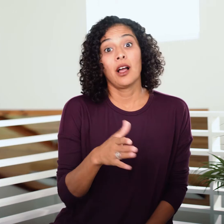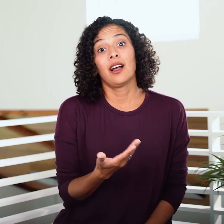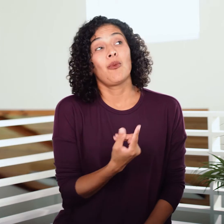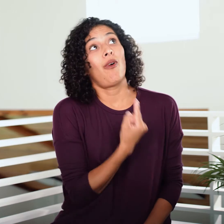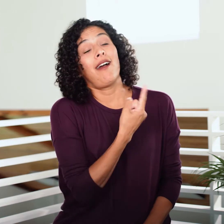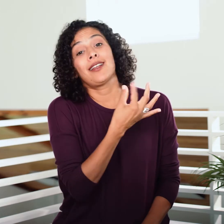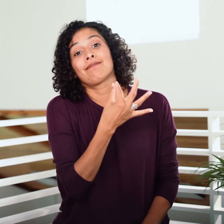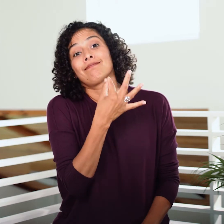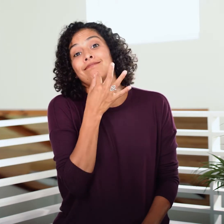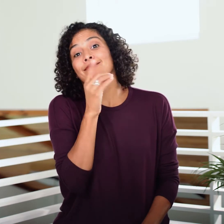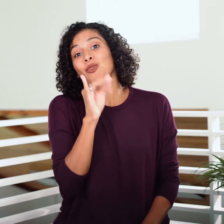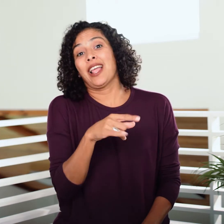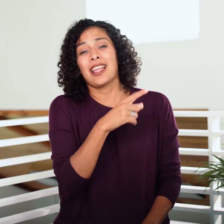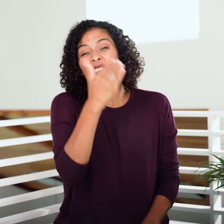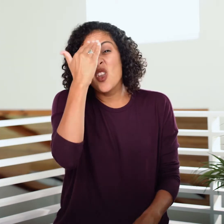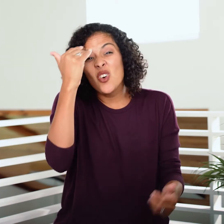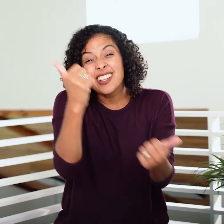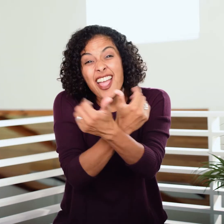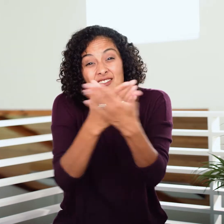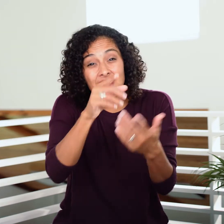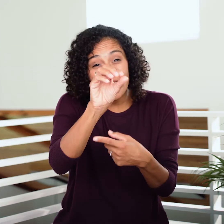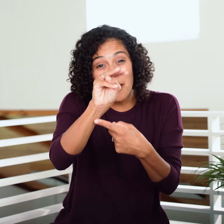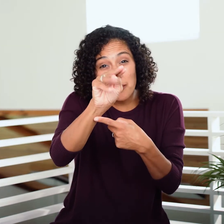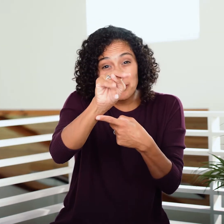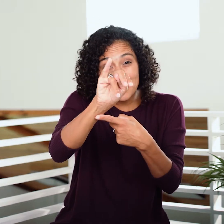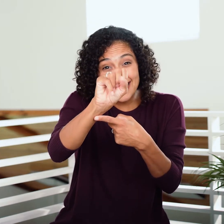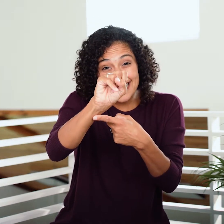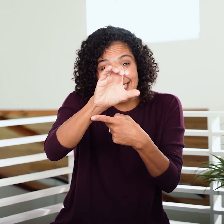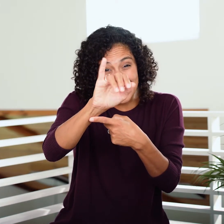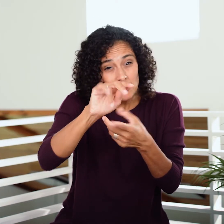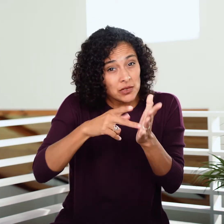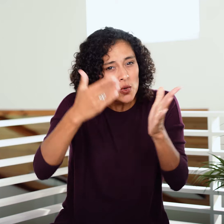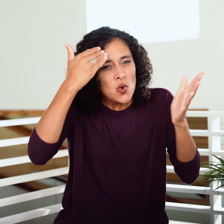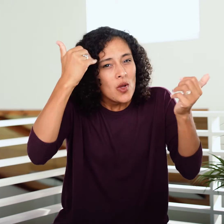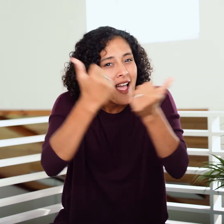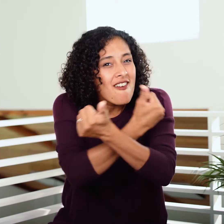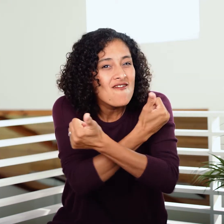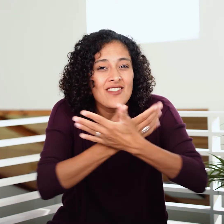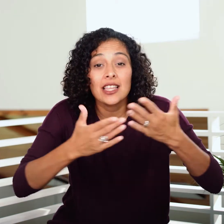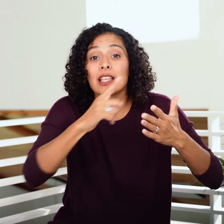He’s the only person who could pull off this kind of thing. He’s omniscient, which means He knows everything,